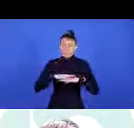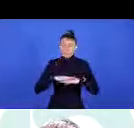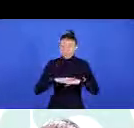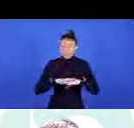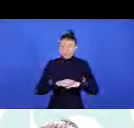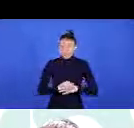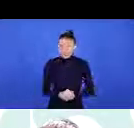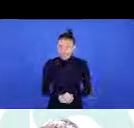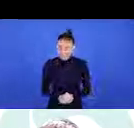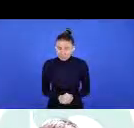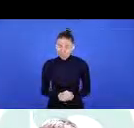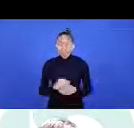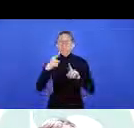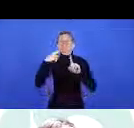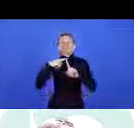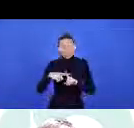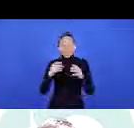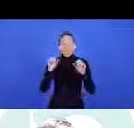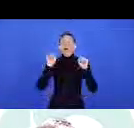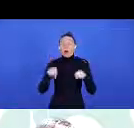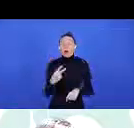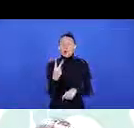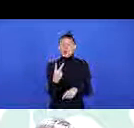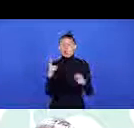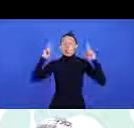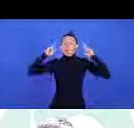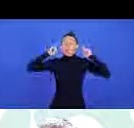disability and possibility to get two implants